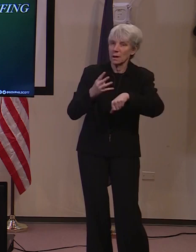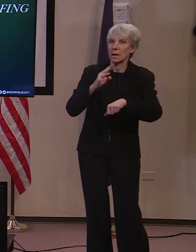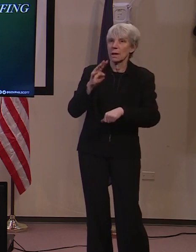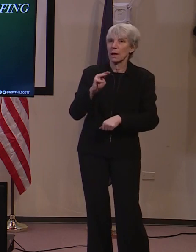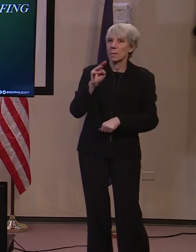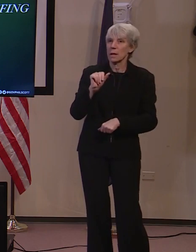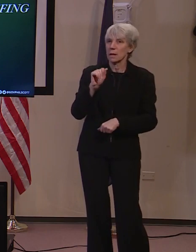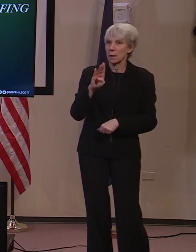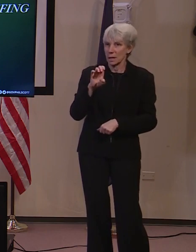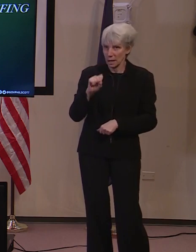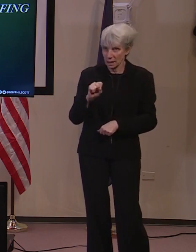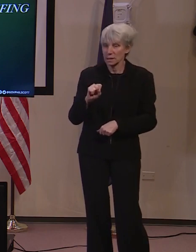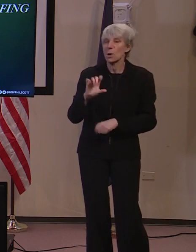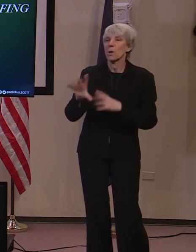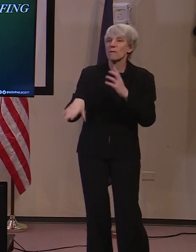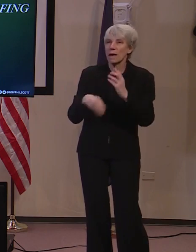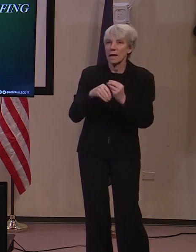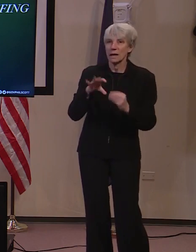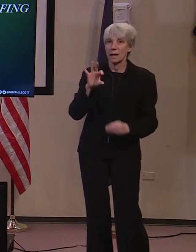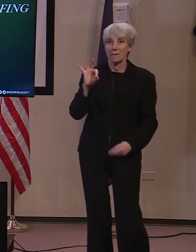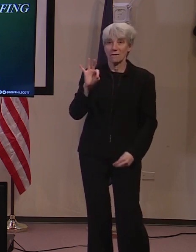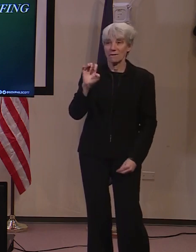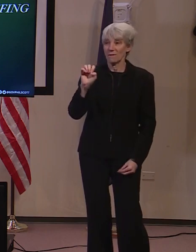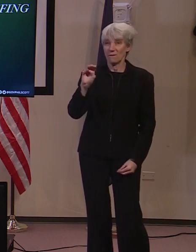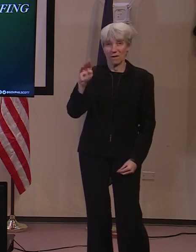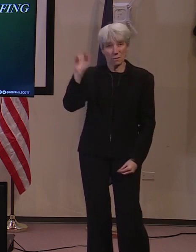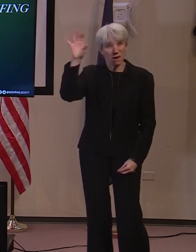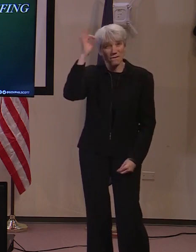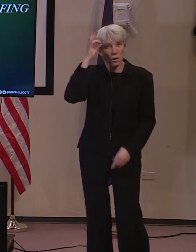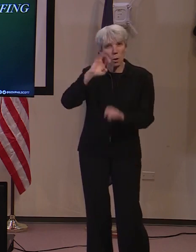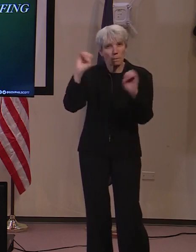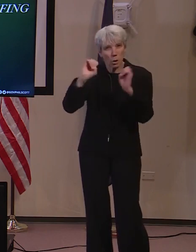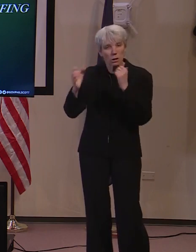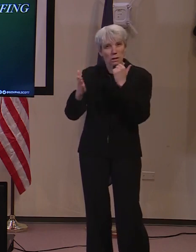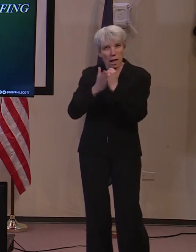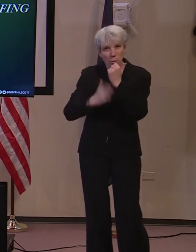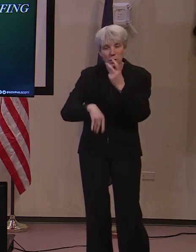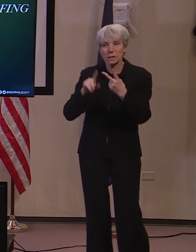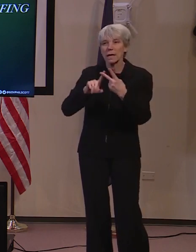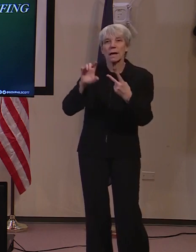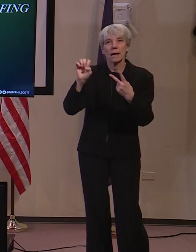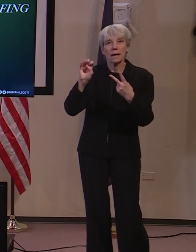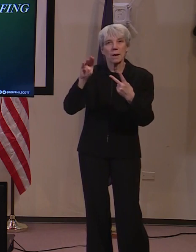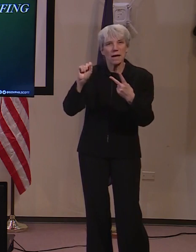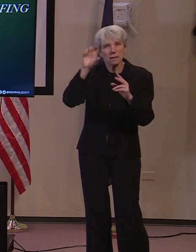M s personnel to support monoclonal treatment sites. E. M s and FEMA teams